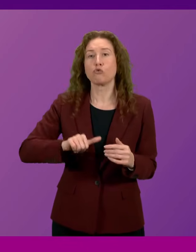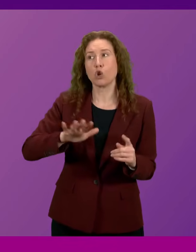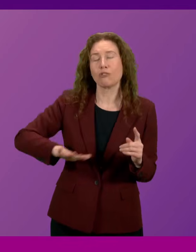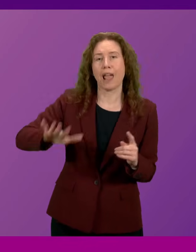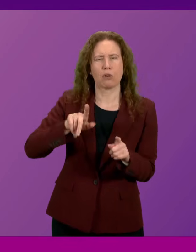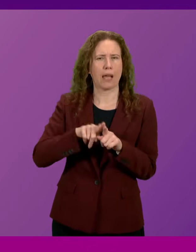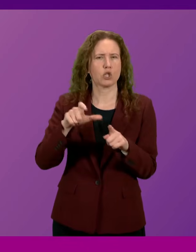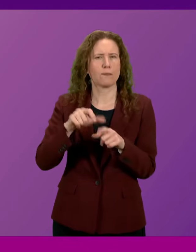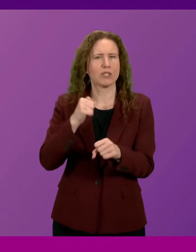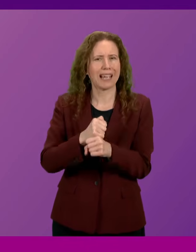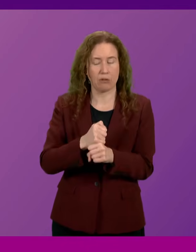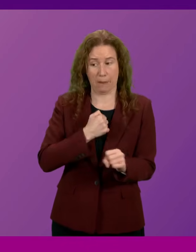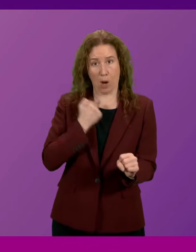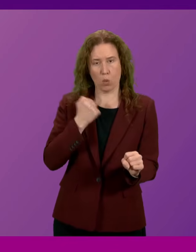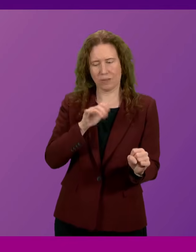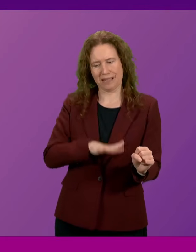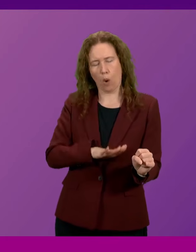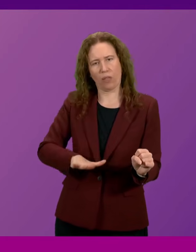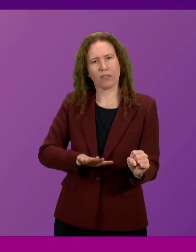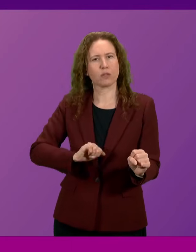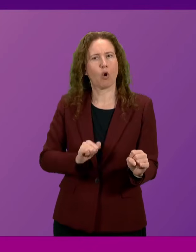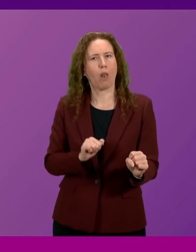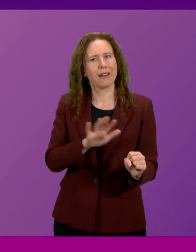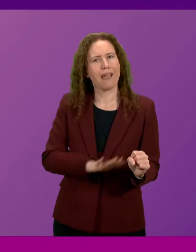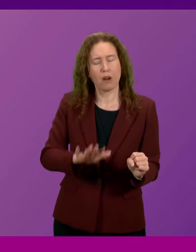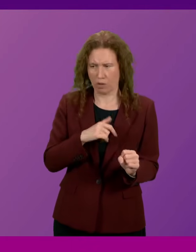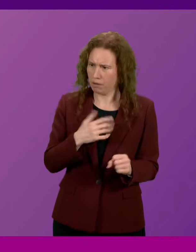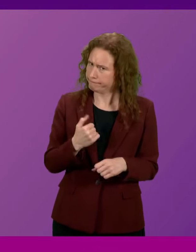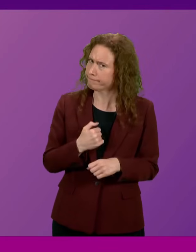and Galloway, in my region of South Scotland, the consequences of those issues and the recruitment